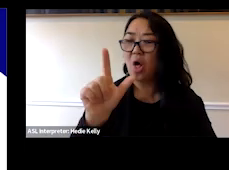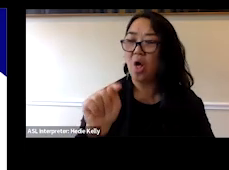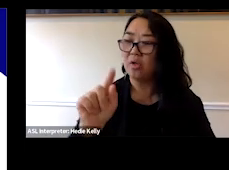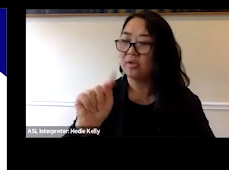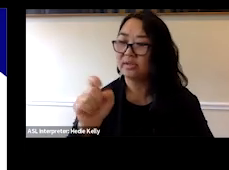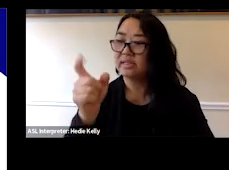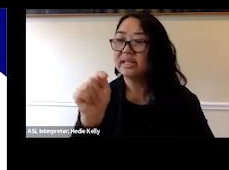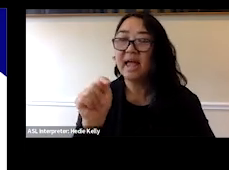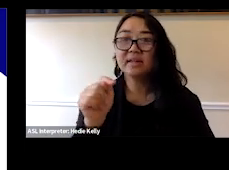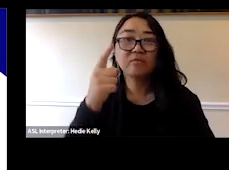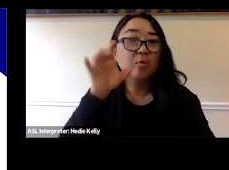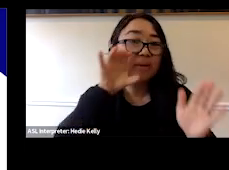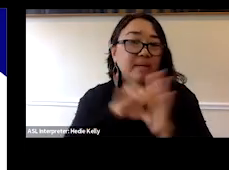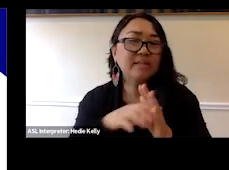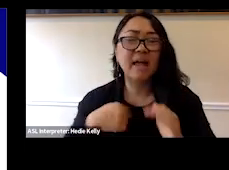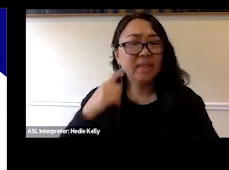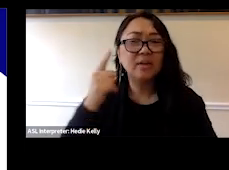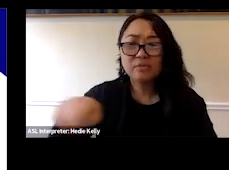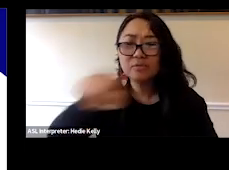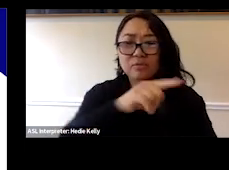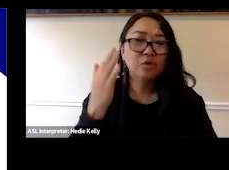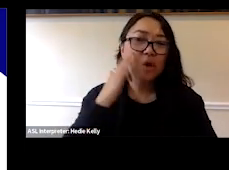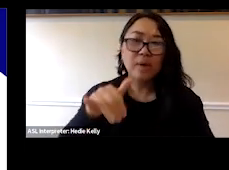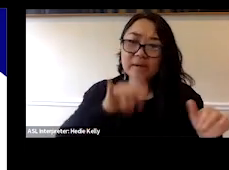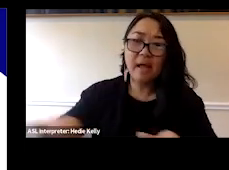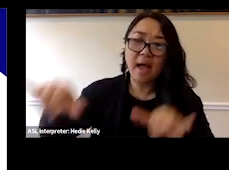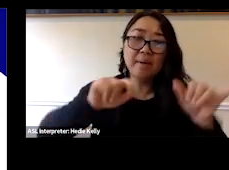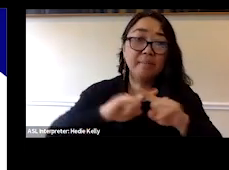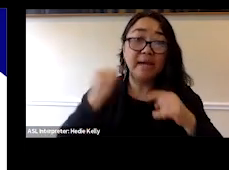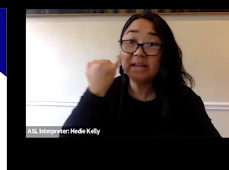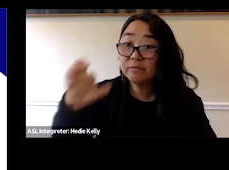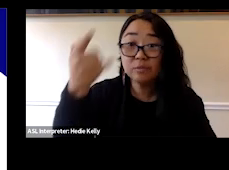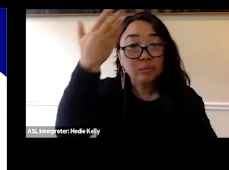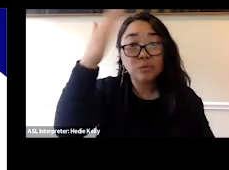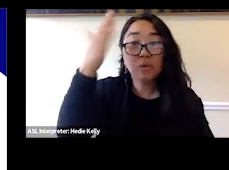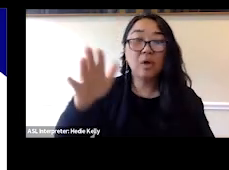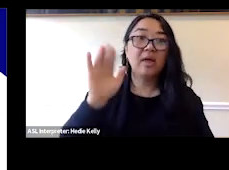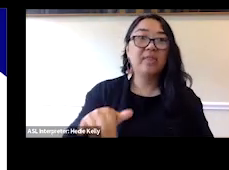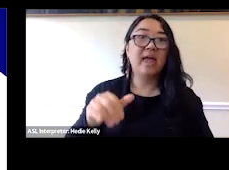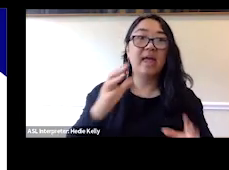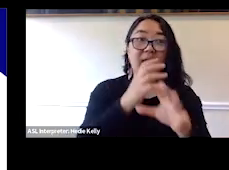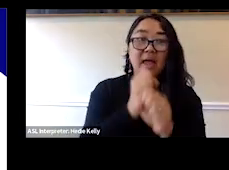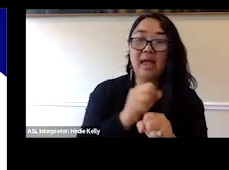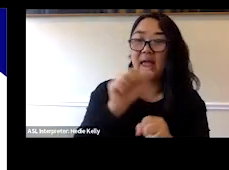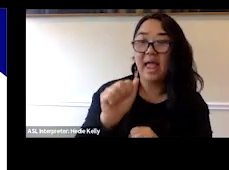Many people probably have heard of this. If you don't know though, the acronym Alt isn't really an acronym.